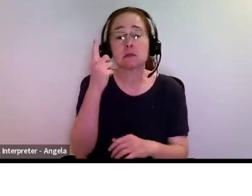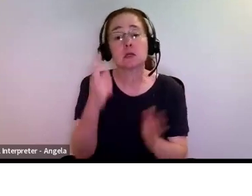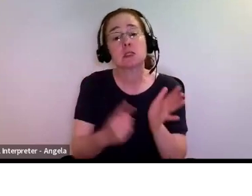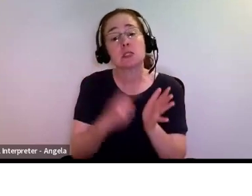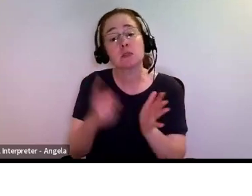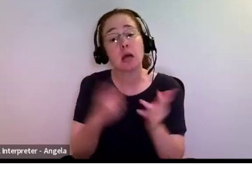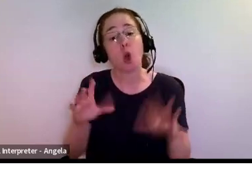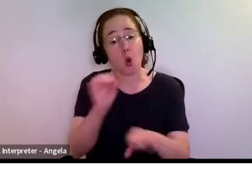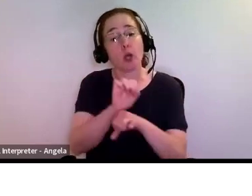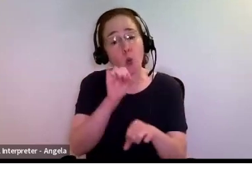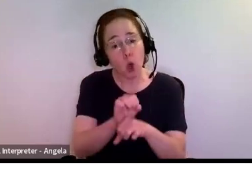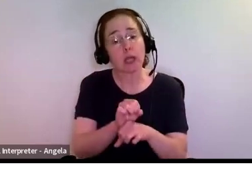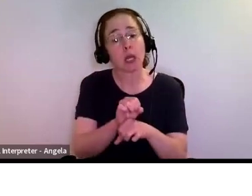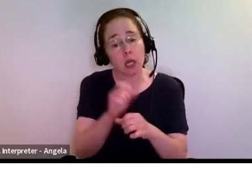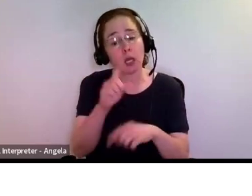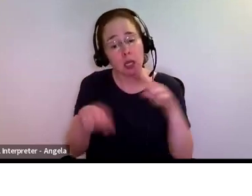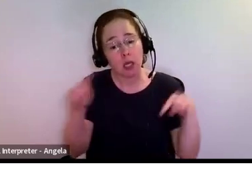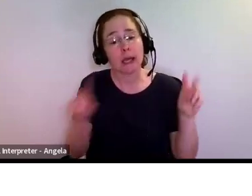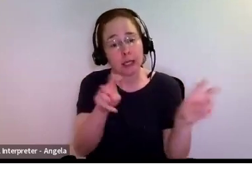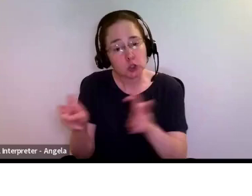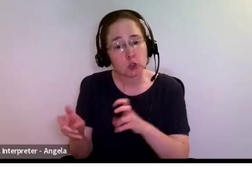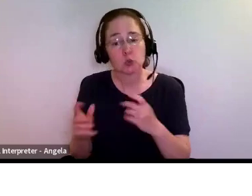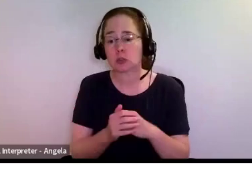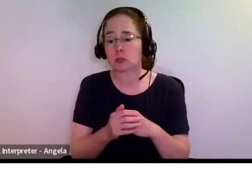working cross issue, already working cross population,